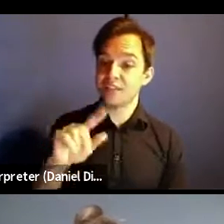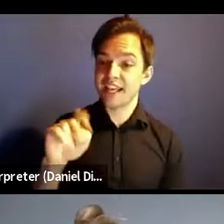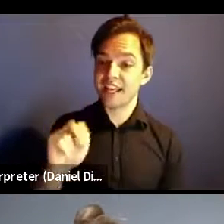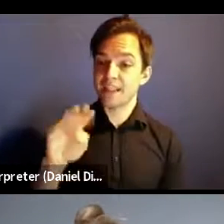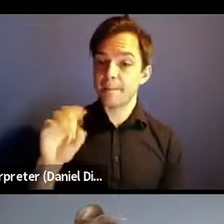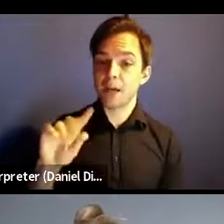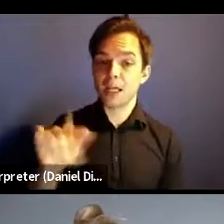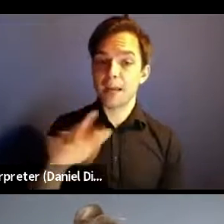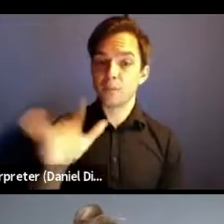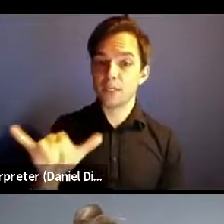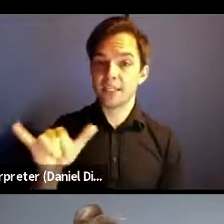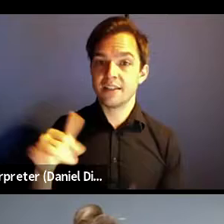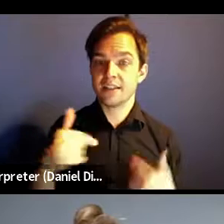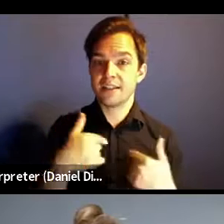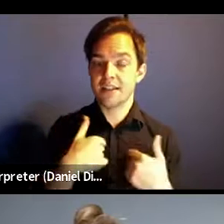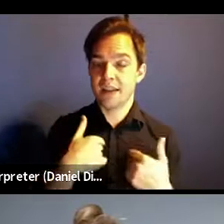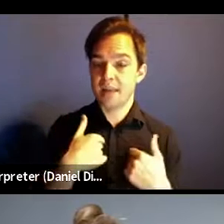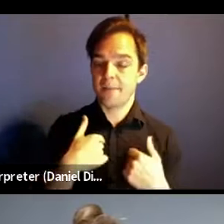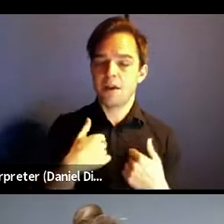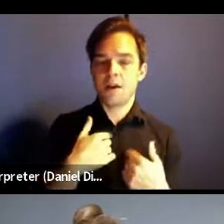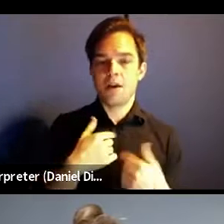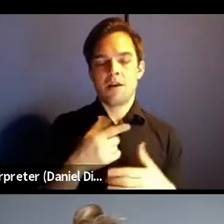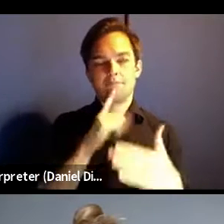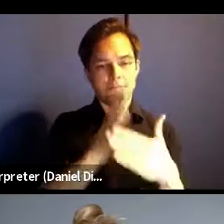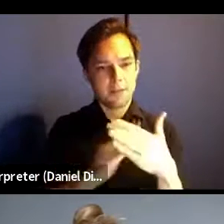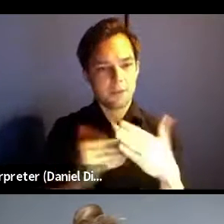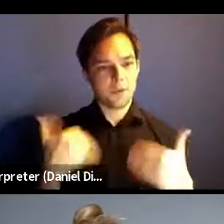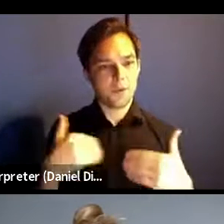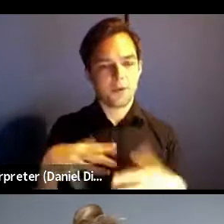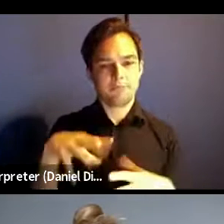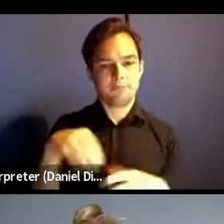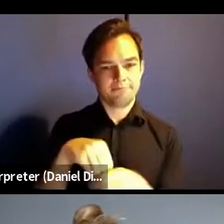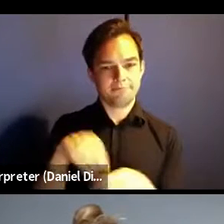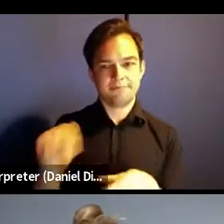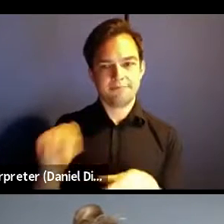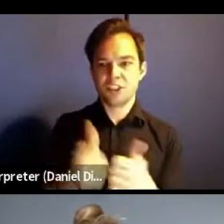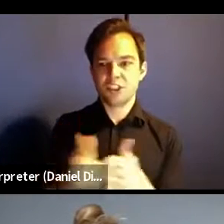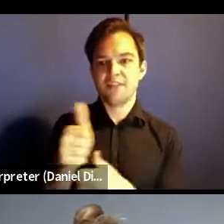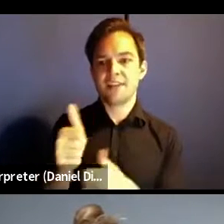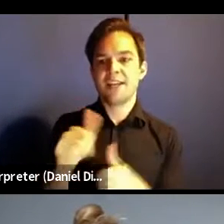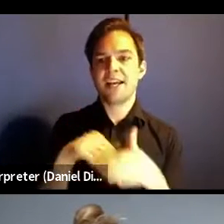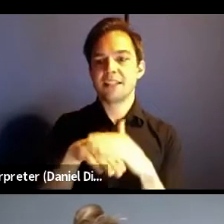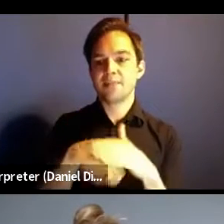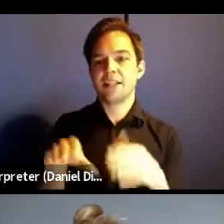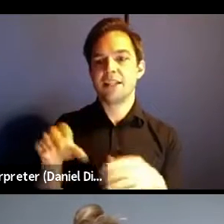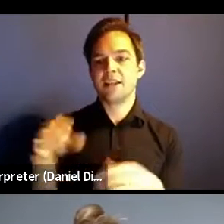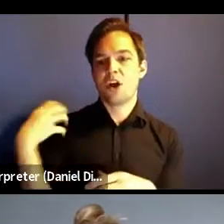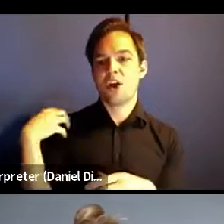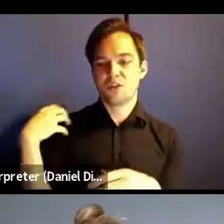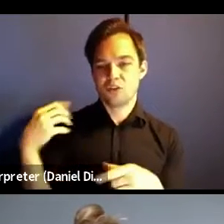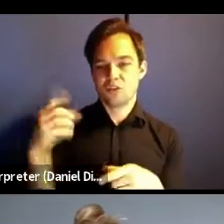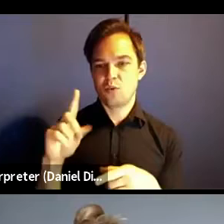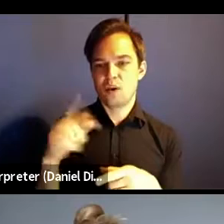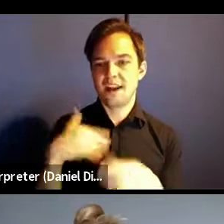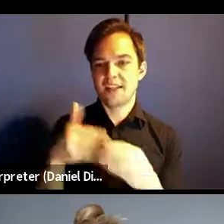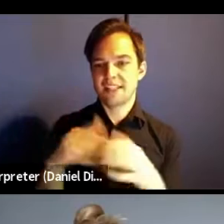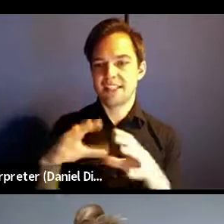and I'm proud to and humble to serve as AT&T's Chief Accessibility Officer where I lead a team that's responsible